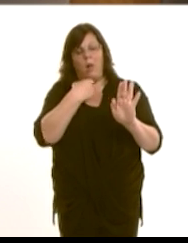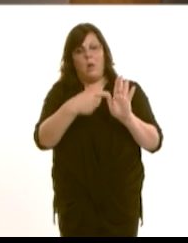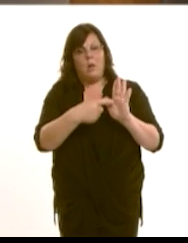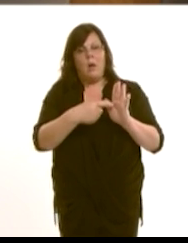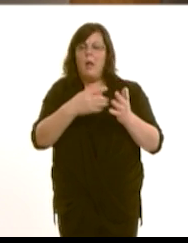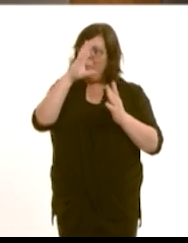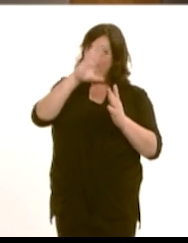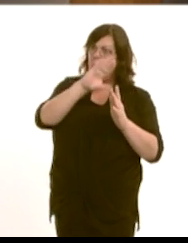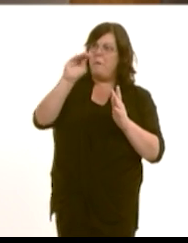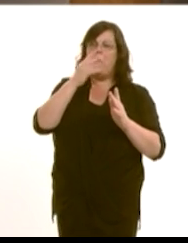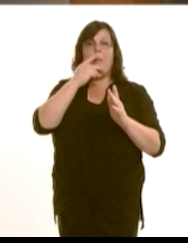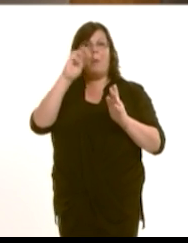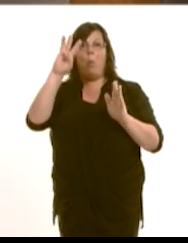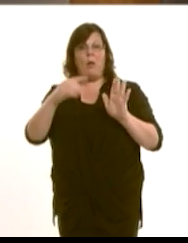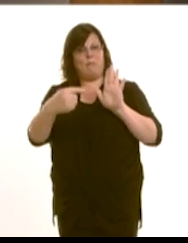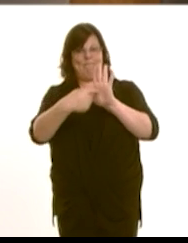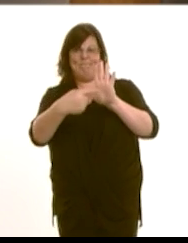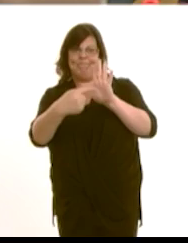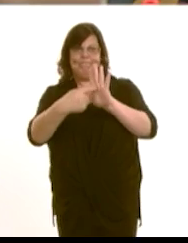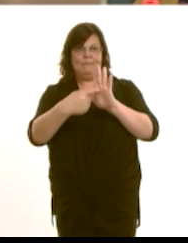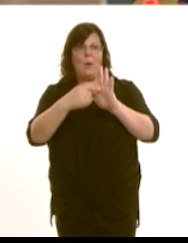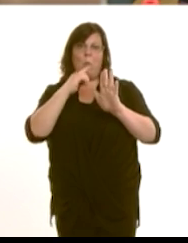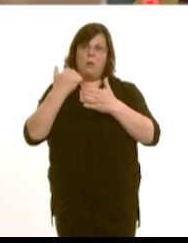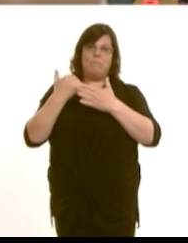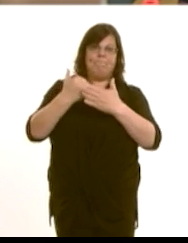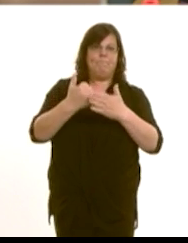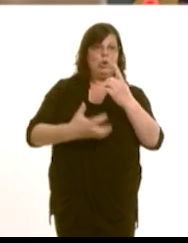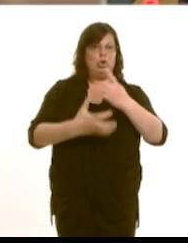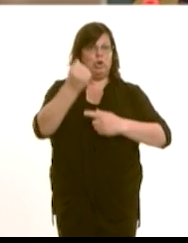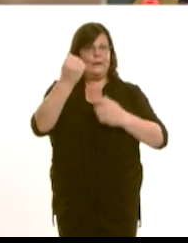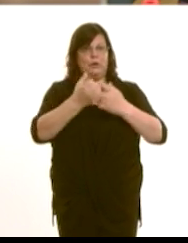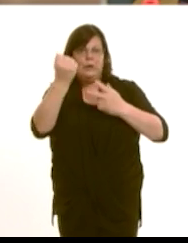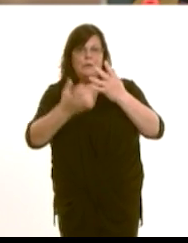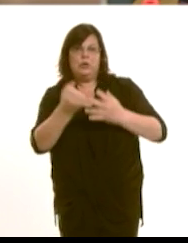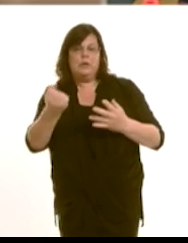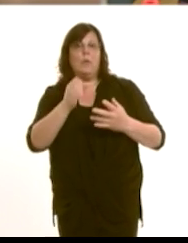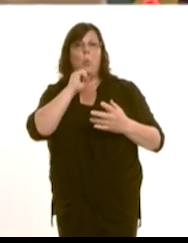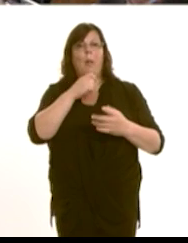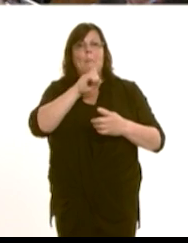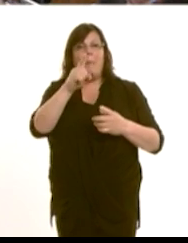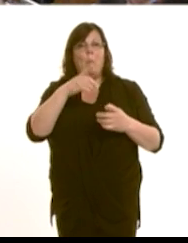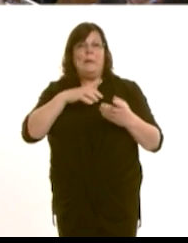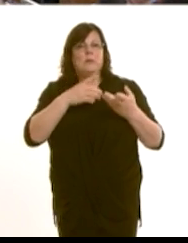achieve what they would expect, but we do need to see progress now, particularly on the pensions issue. Mike Hedges: 3.